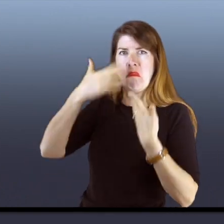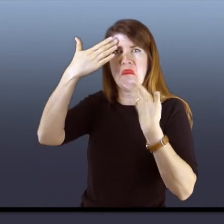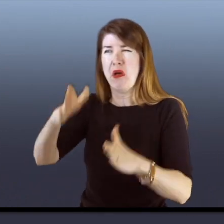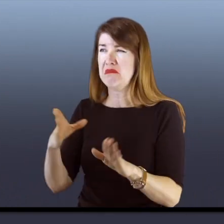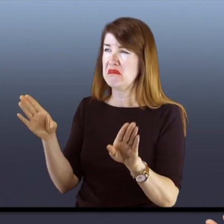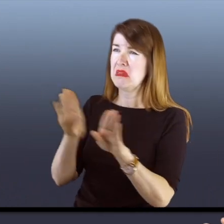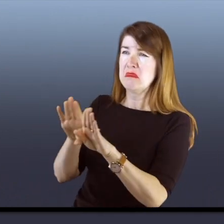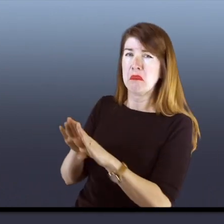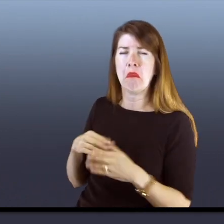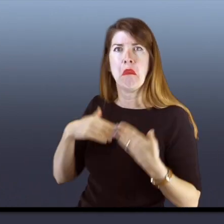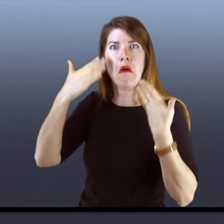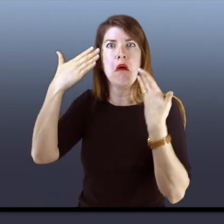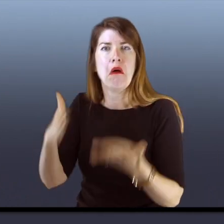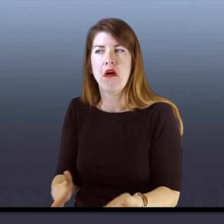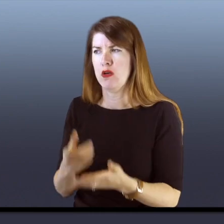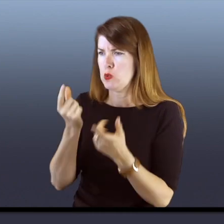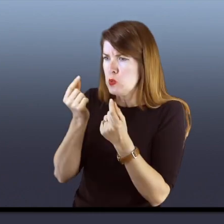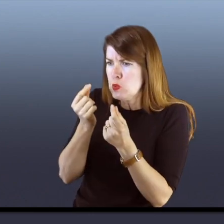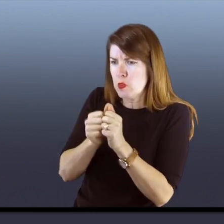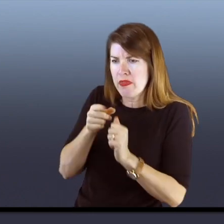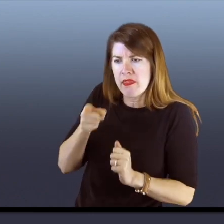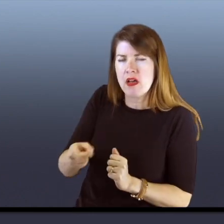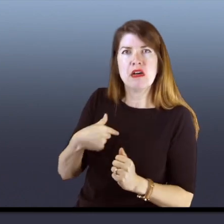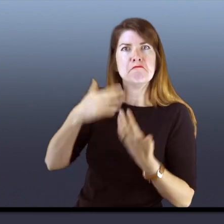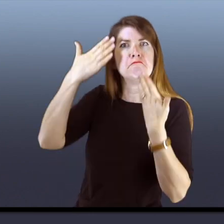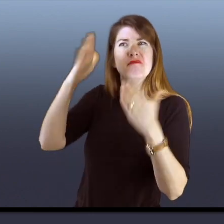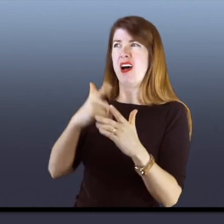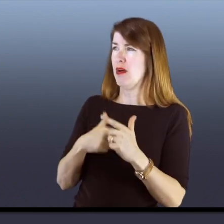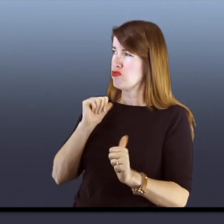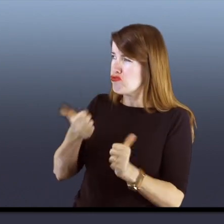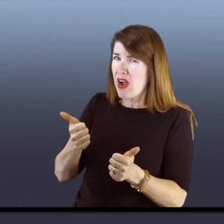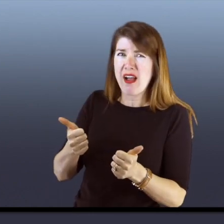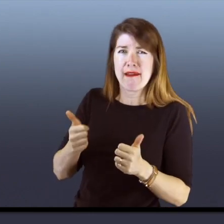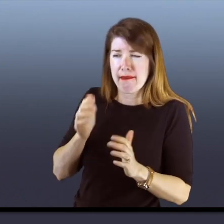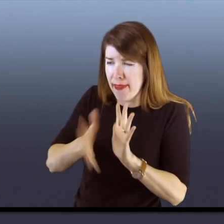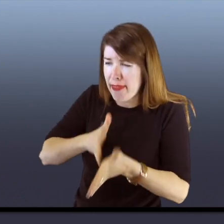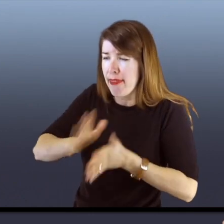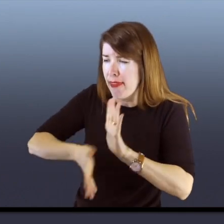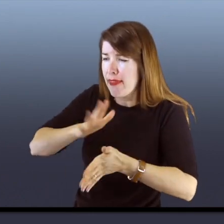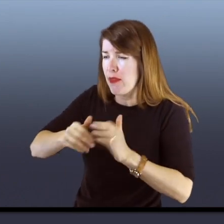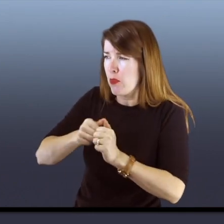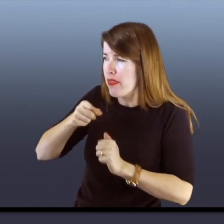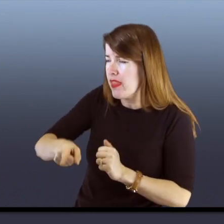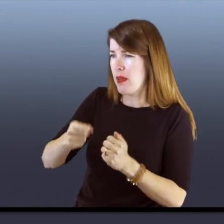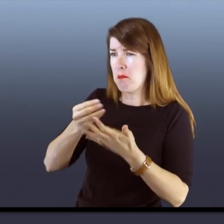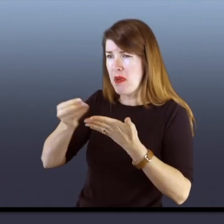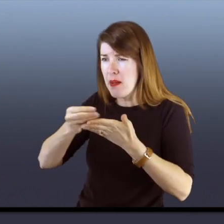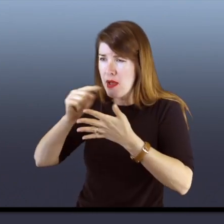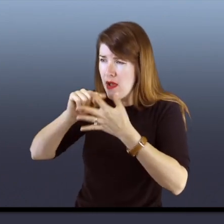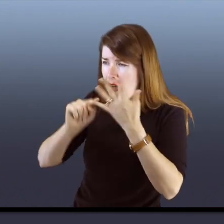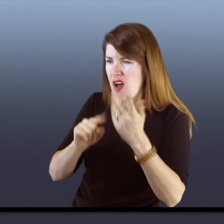I don't know what to do with this because I'm doing everything I can for them. And I buy them all these things and they're just mad all the time.